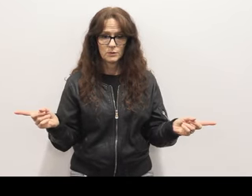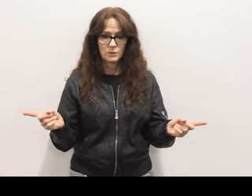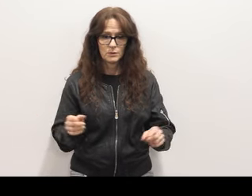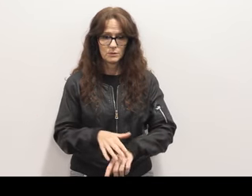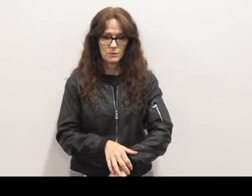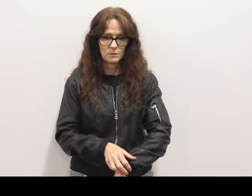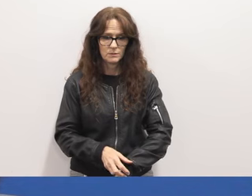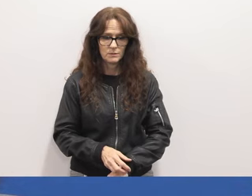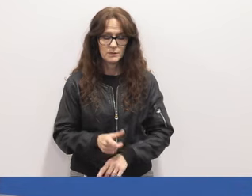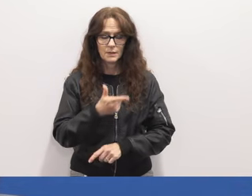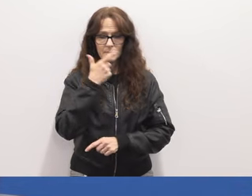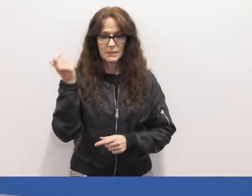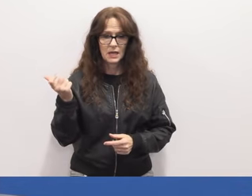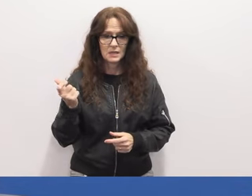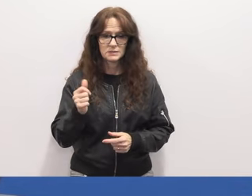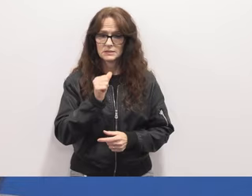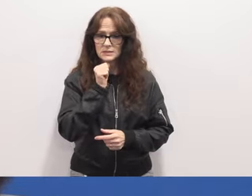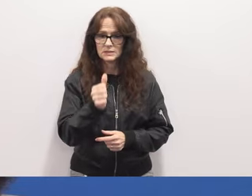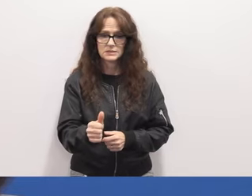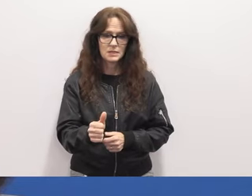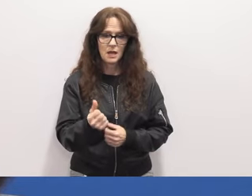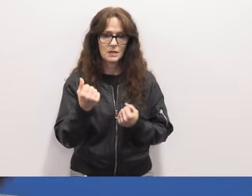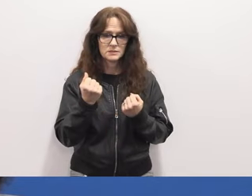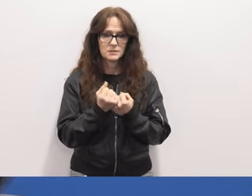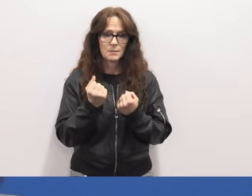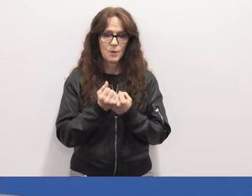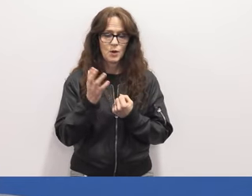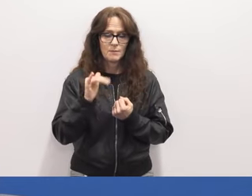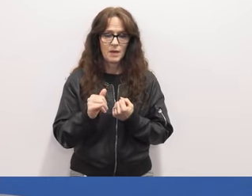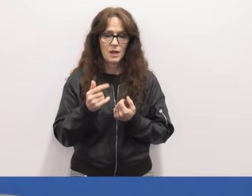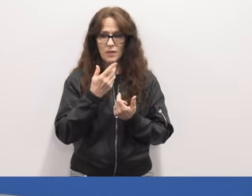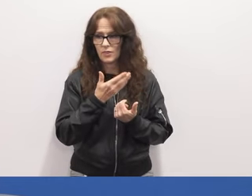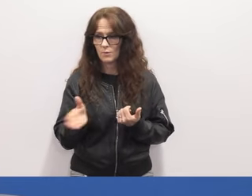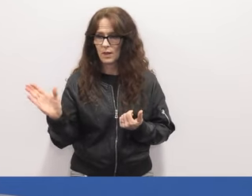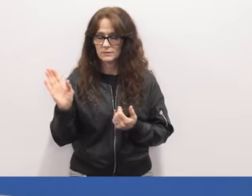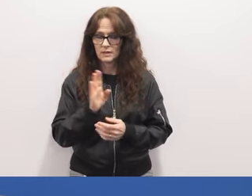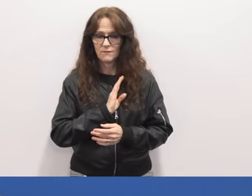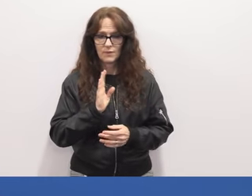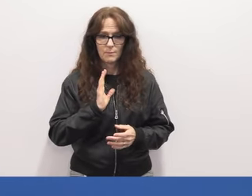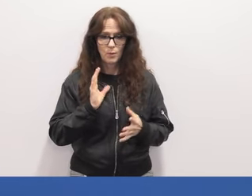because it's not gonna be supported by the rest of the board today,